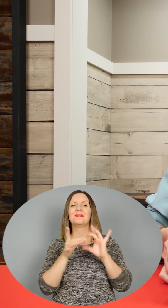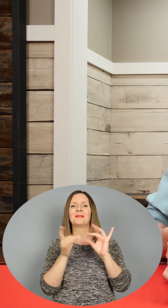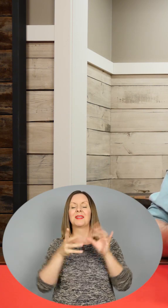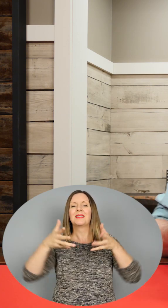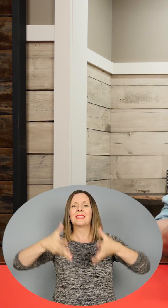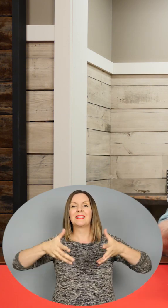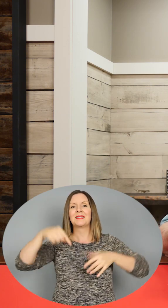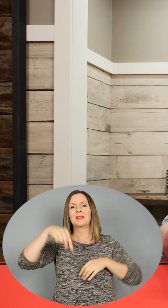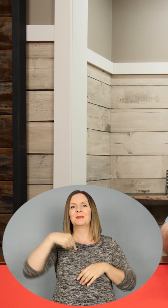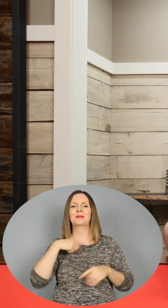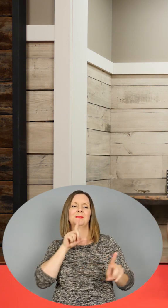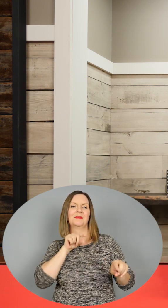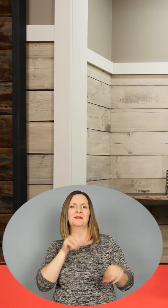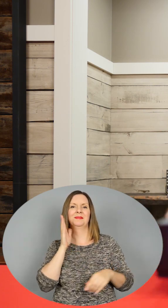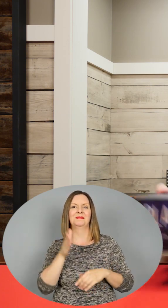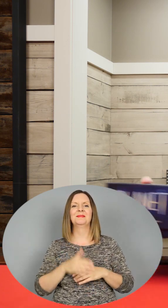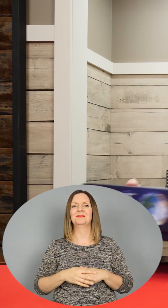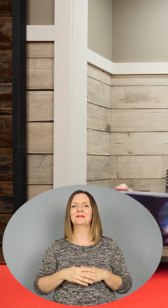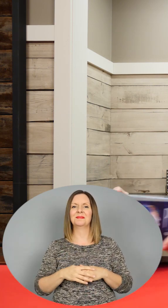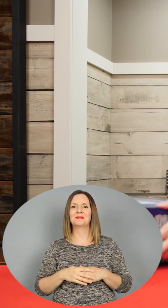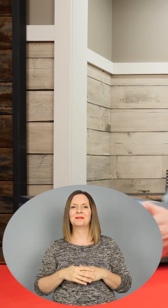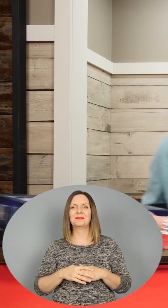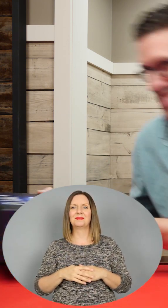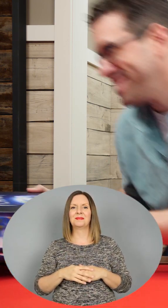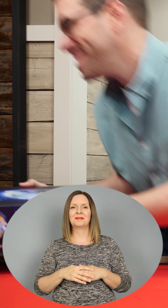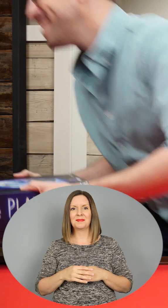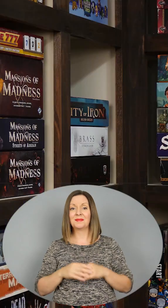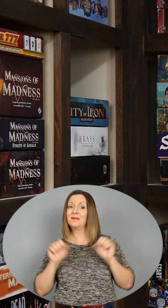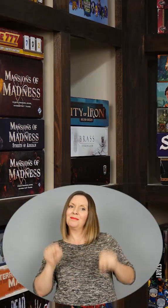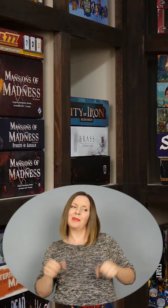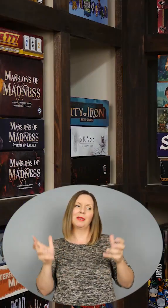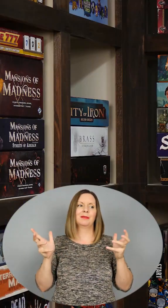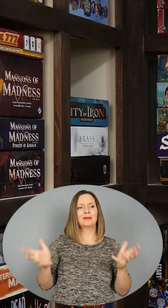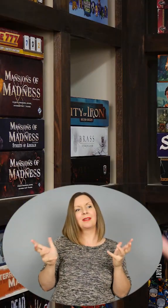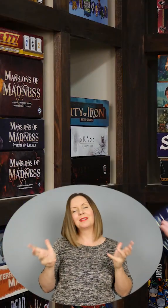below and I'll gladly answer them as soon as I get a chance. You’ll also find forums